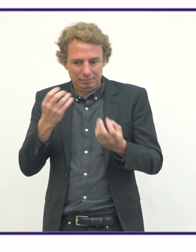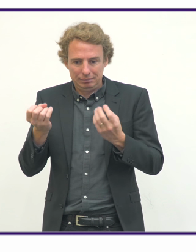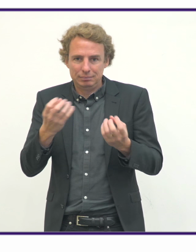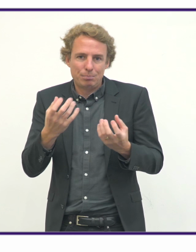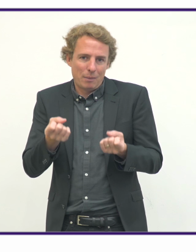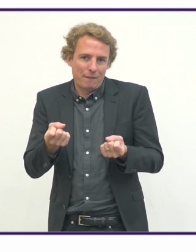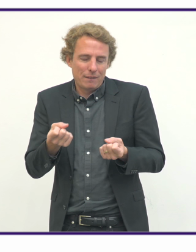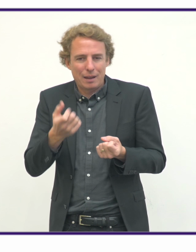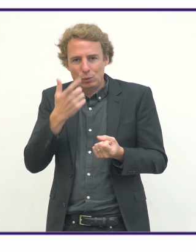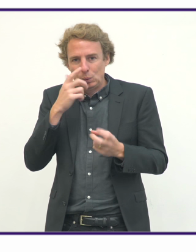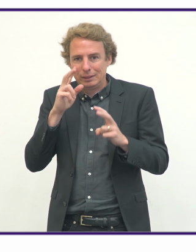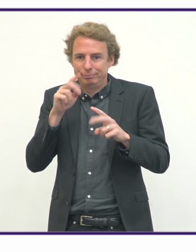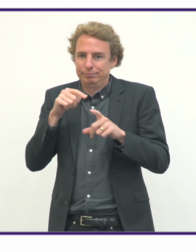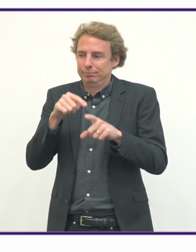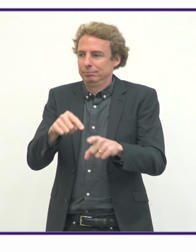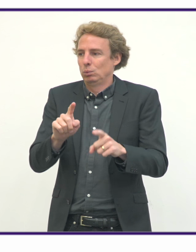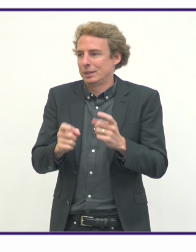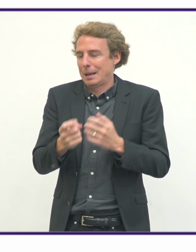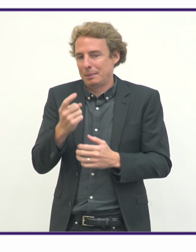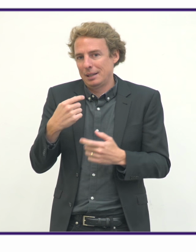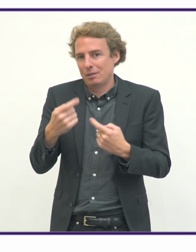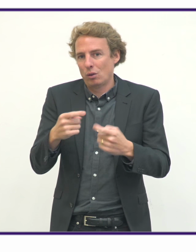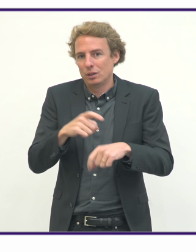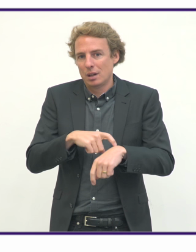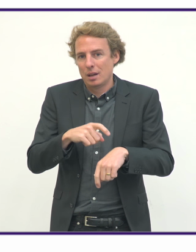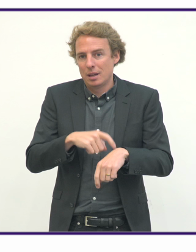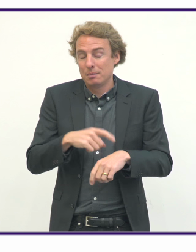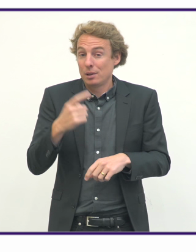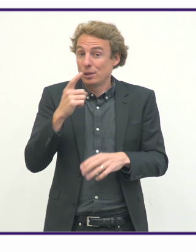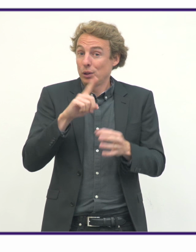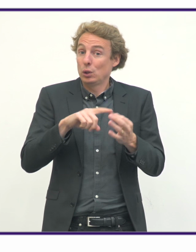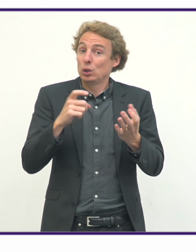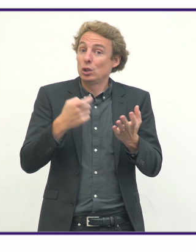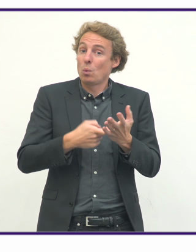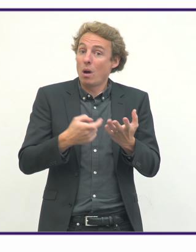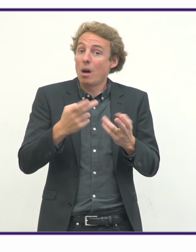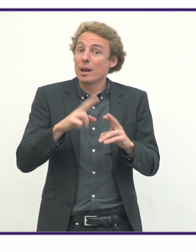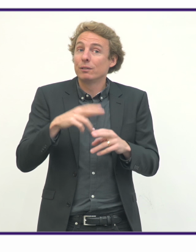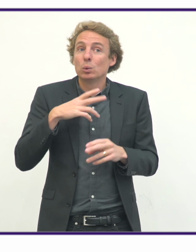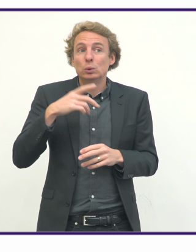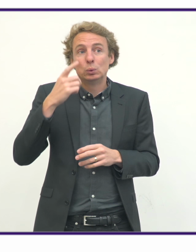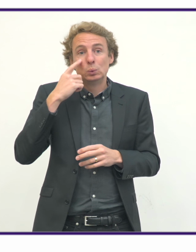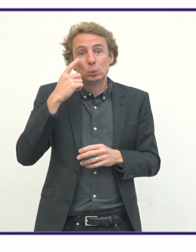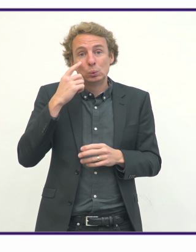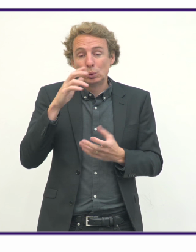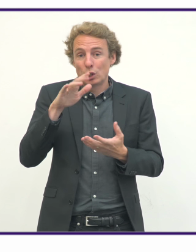which is handy. If you want to dive into the code, that QR code up there is what you want to check out. It's all there.